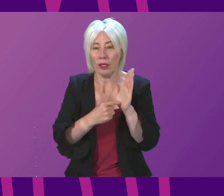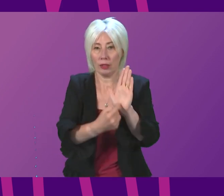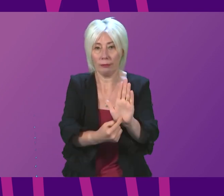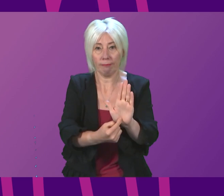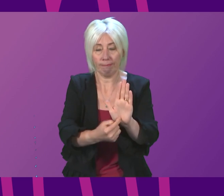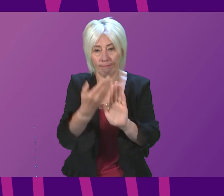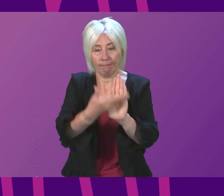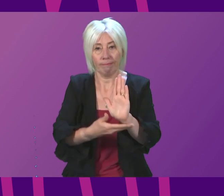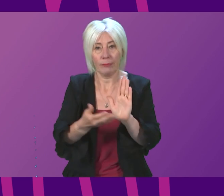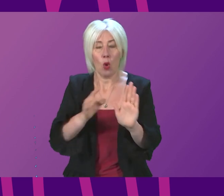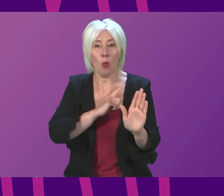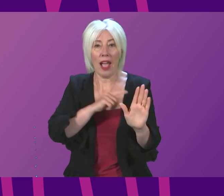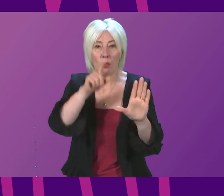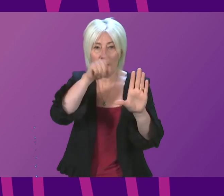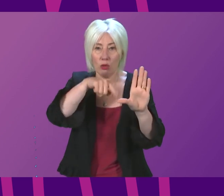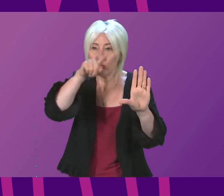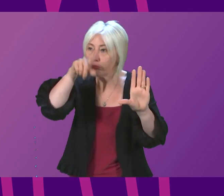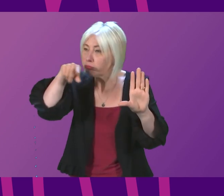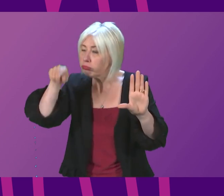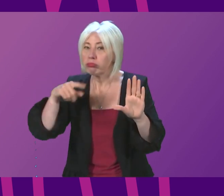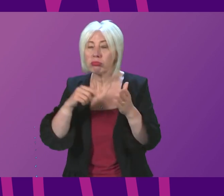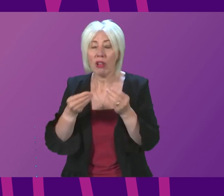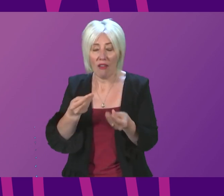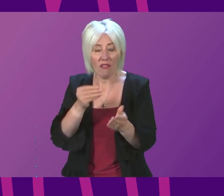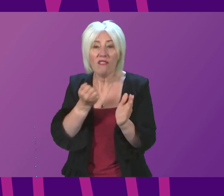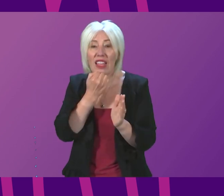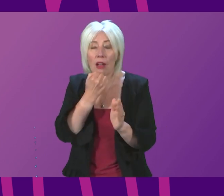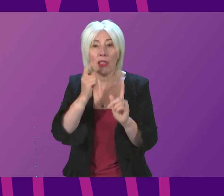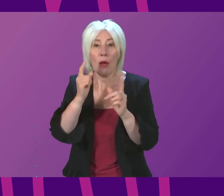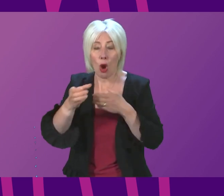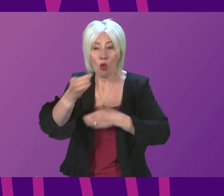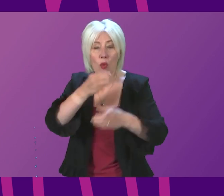we have to have illustrative figures, but they do not replace the independent processes